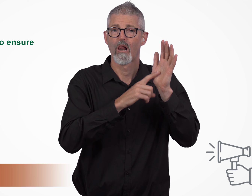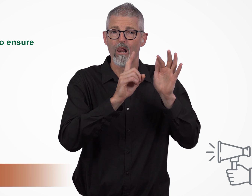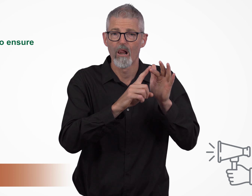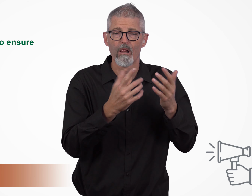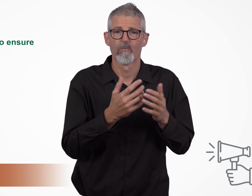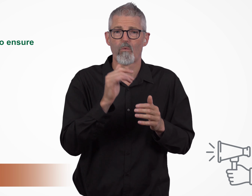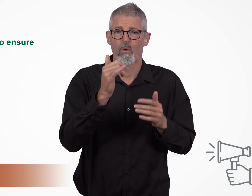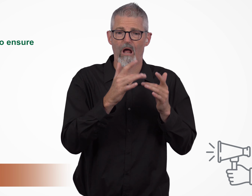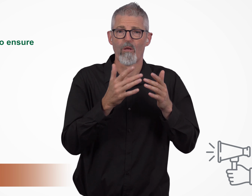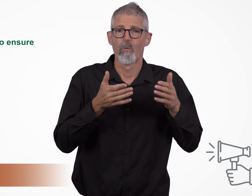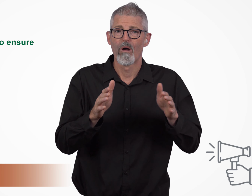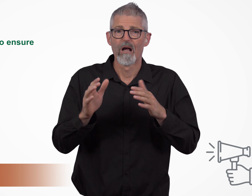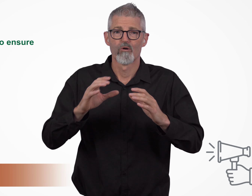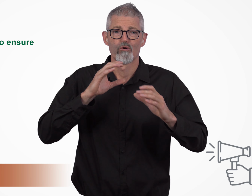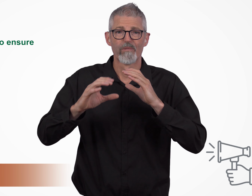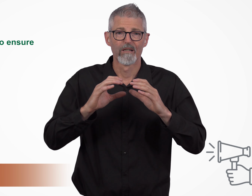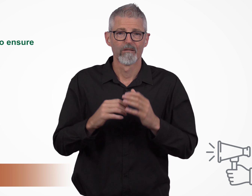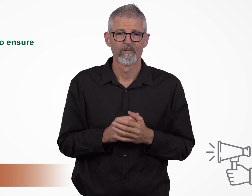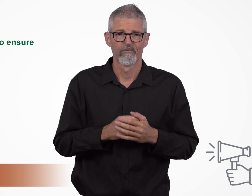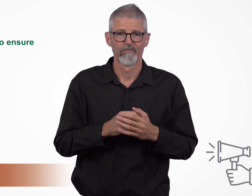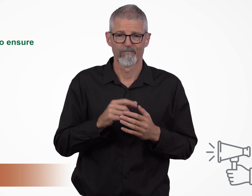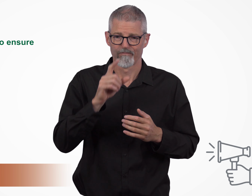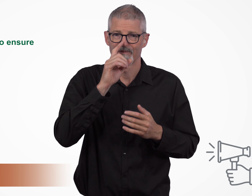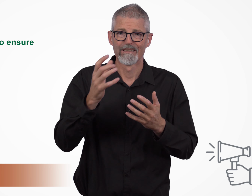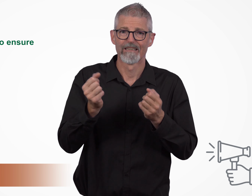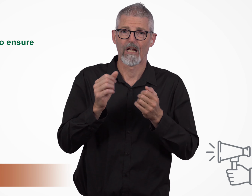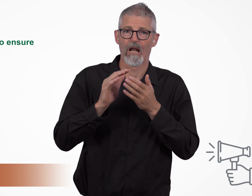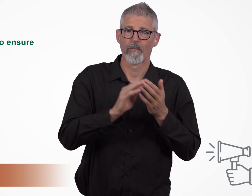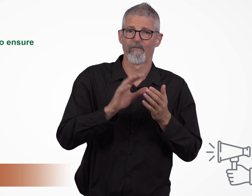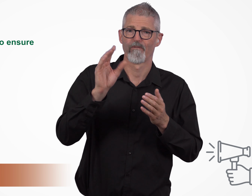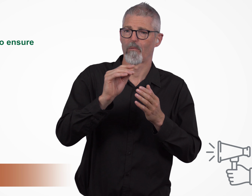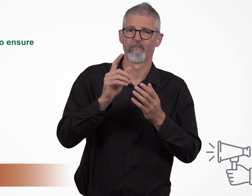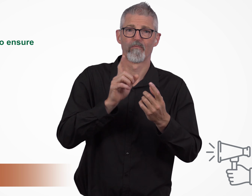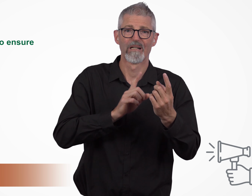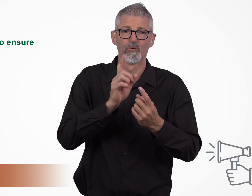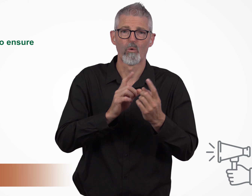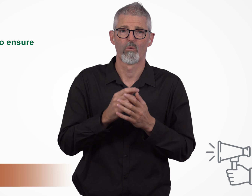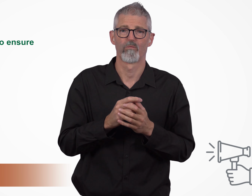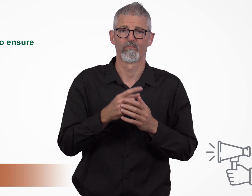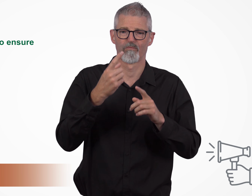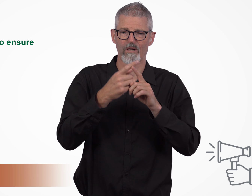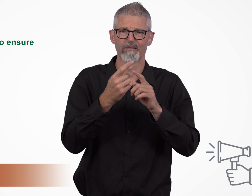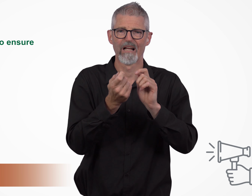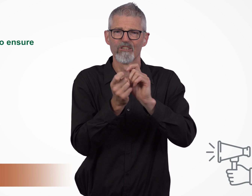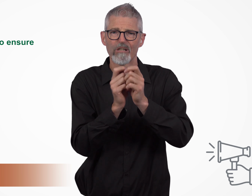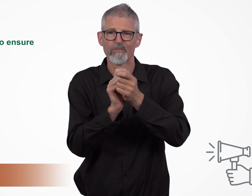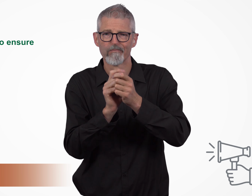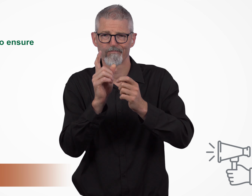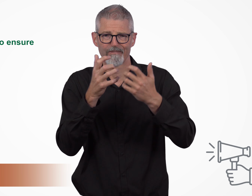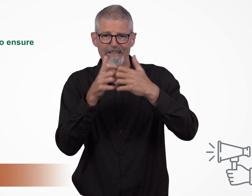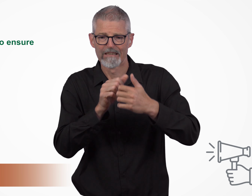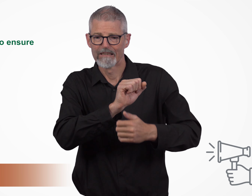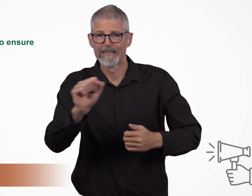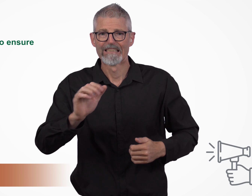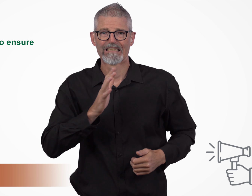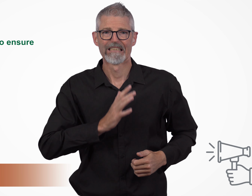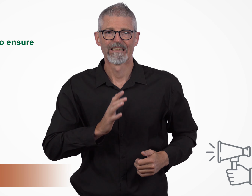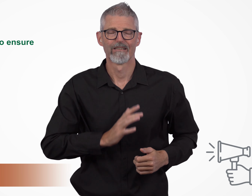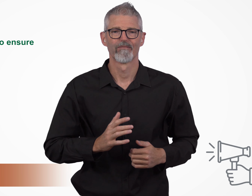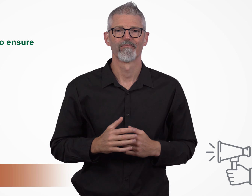enabling students to access language and literacy through Auslan, Braille, or augmentative and alternative communication